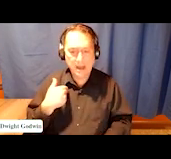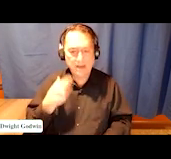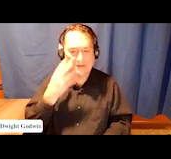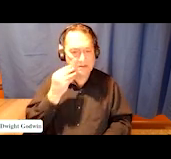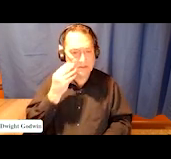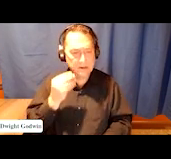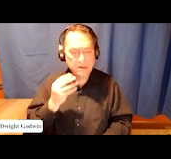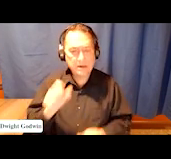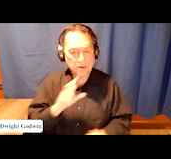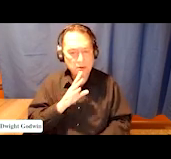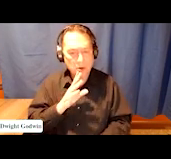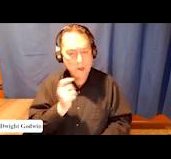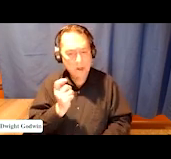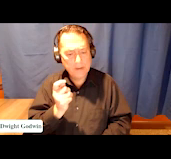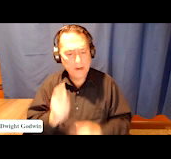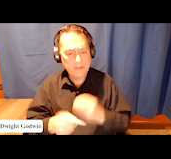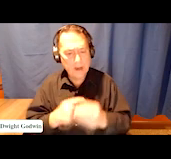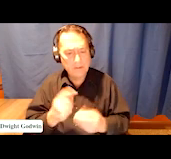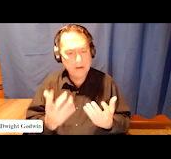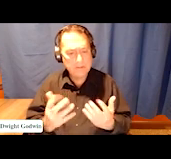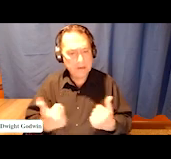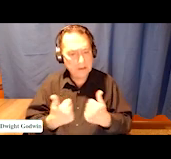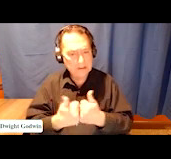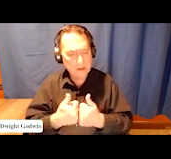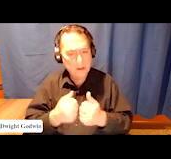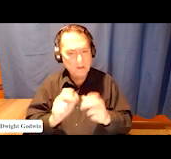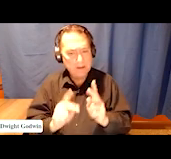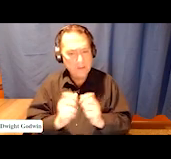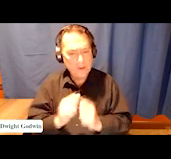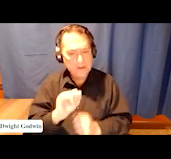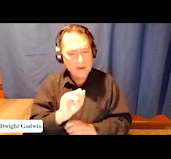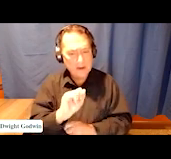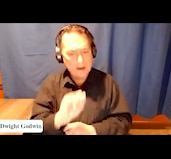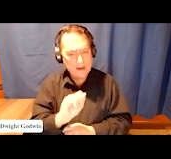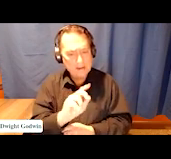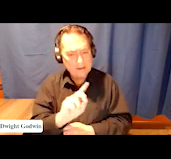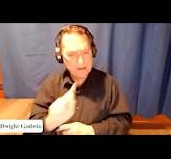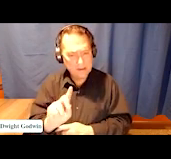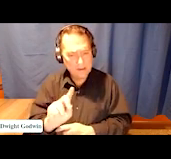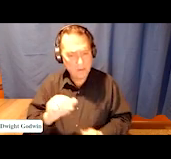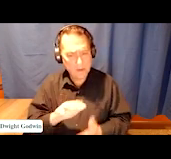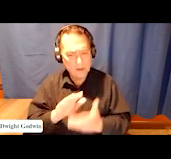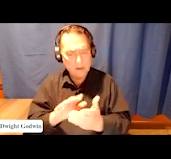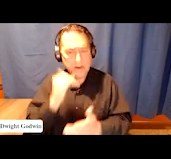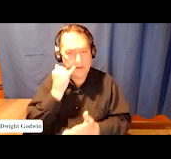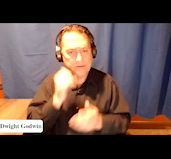can you talk a little bit about maybe challenges that people with IDD might face if they're trying to become a peer support specialist?